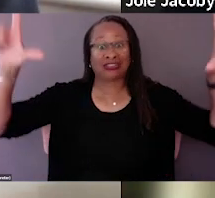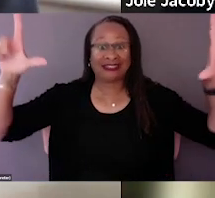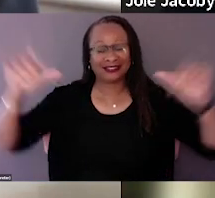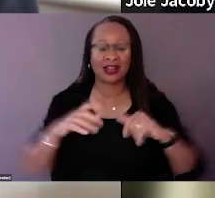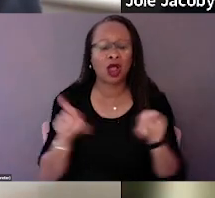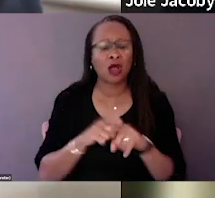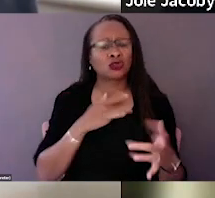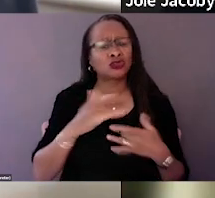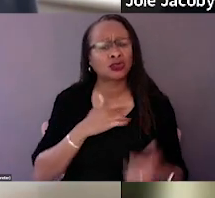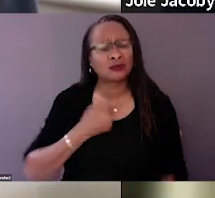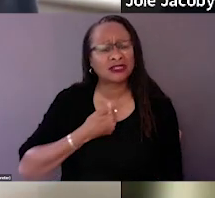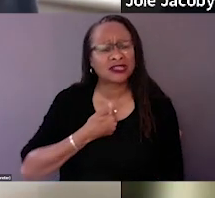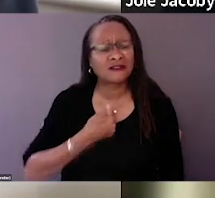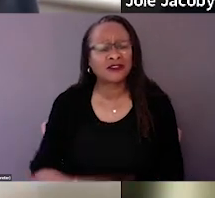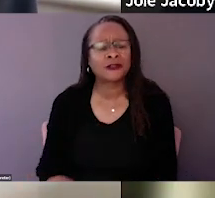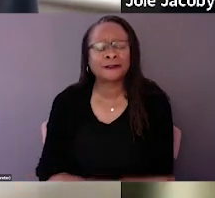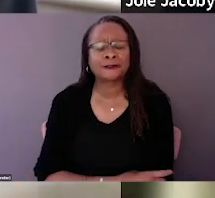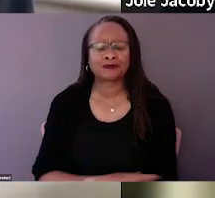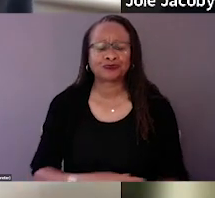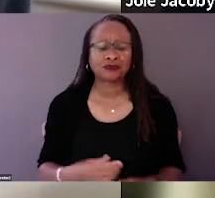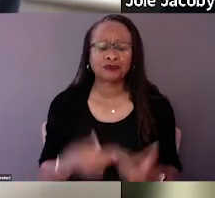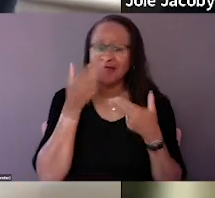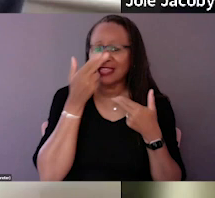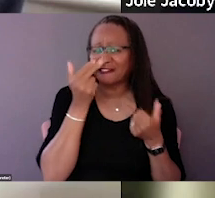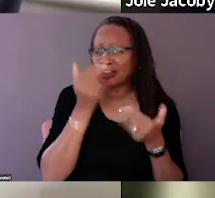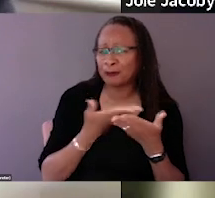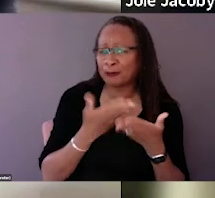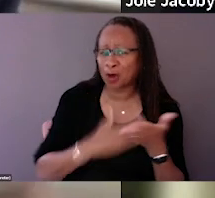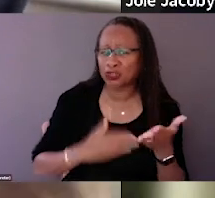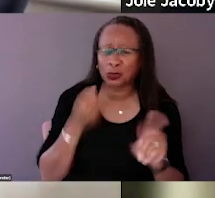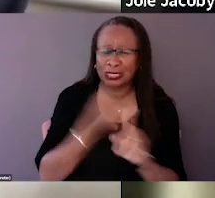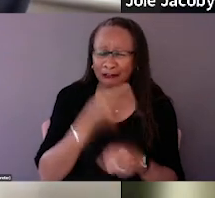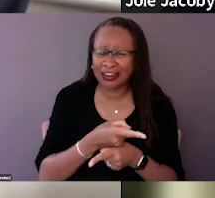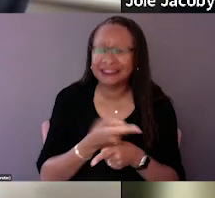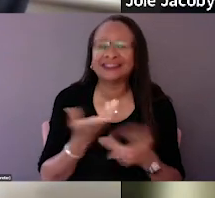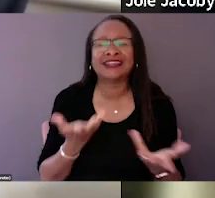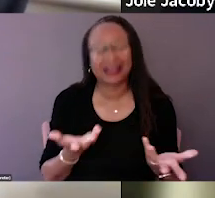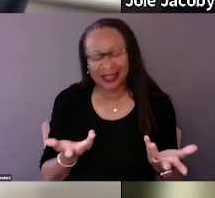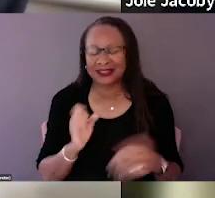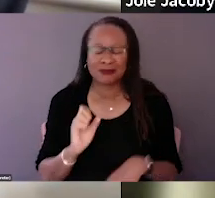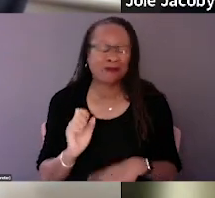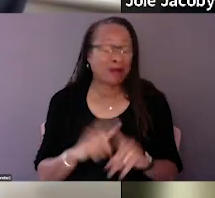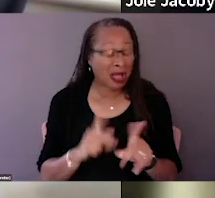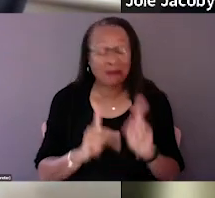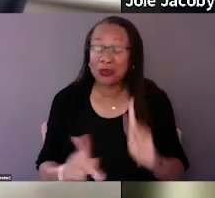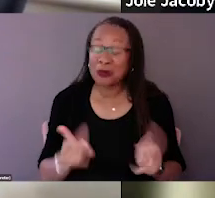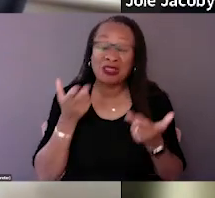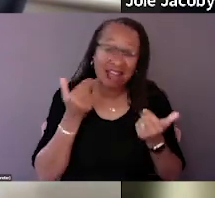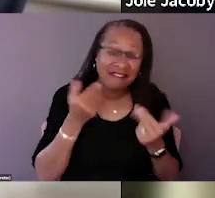if our comedy notes were gonna hit right. But people were laughing, crying, gasping,